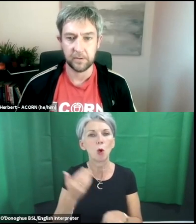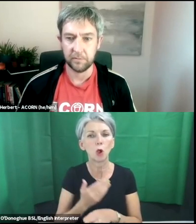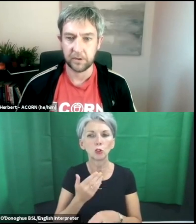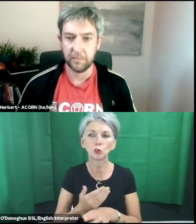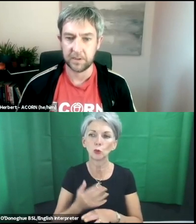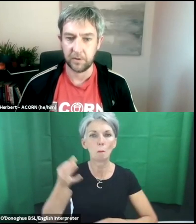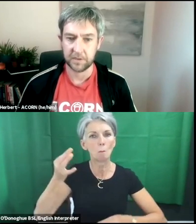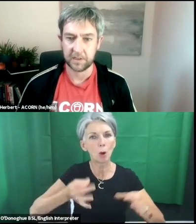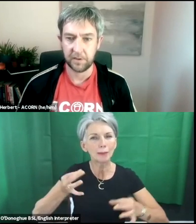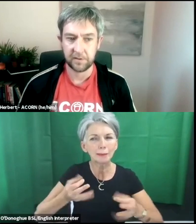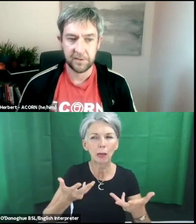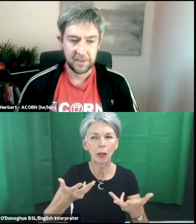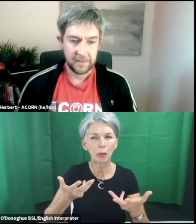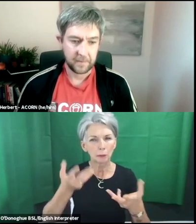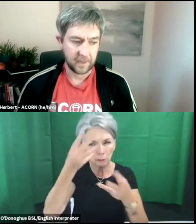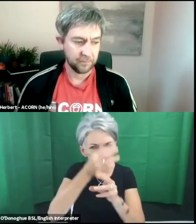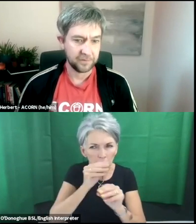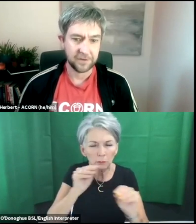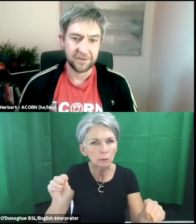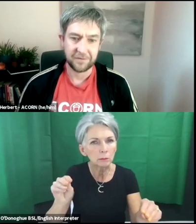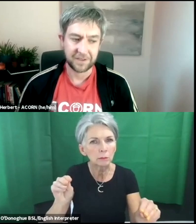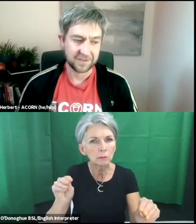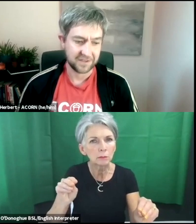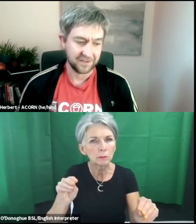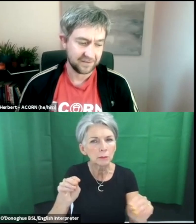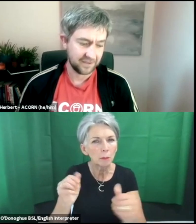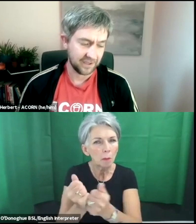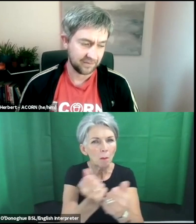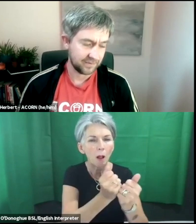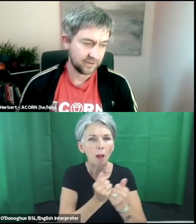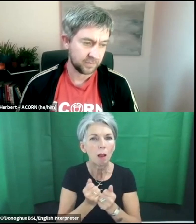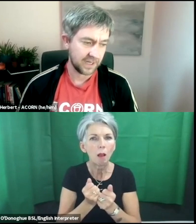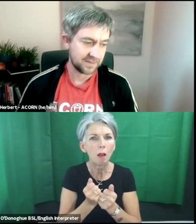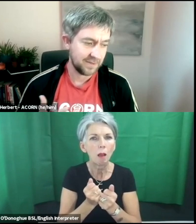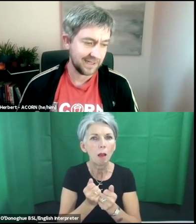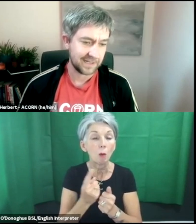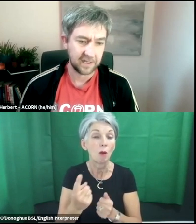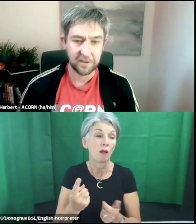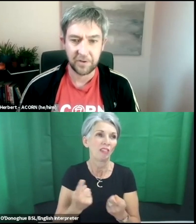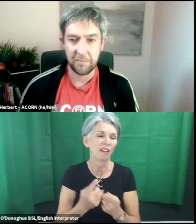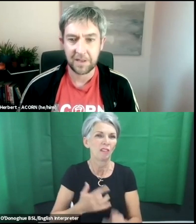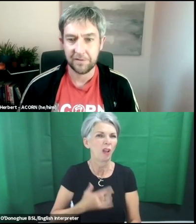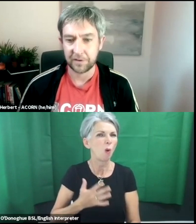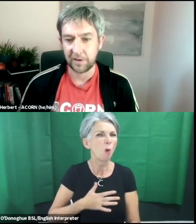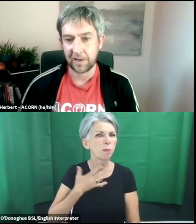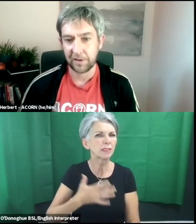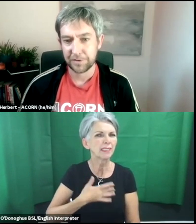people who we come into contact with. One of the things that, you know, upsets me is the myth of the good landlord,